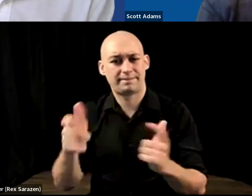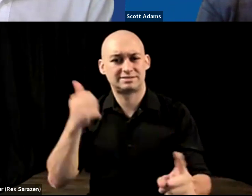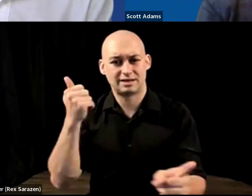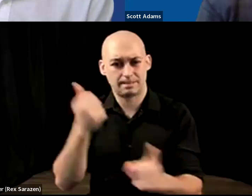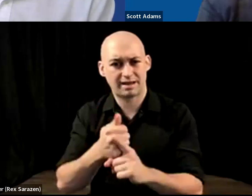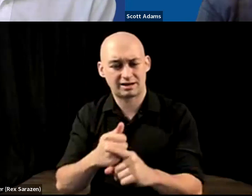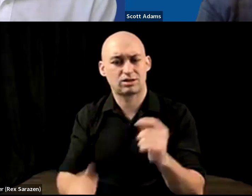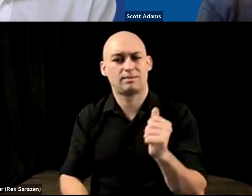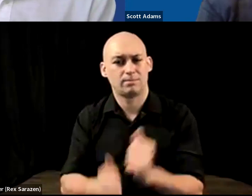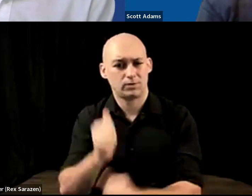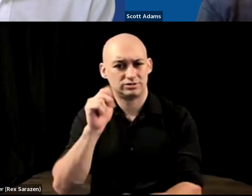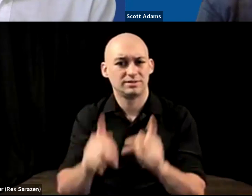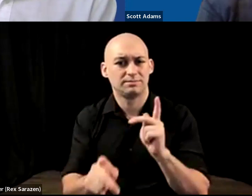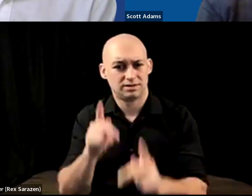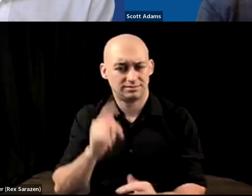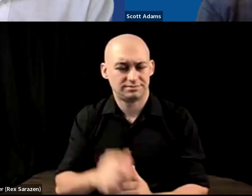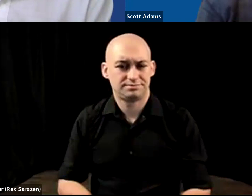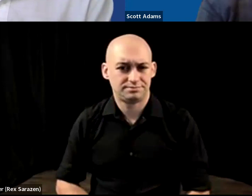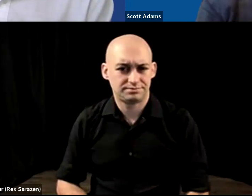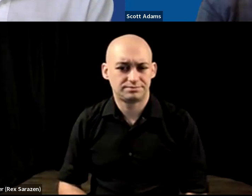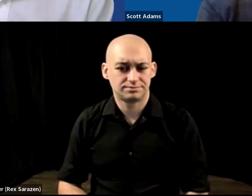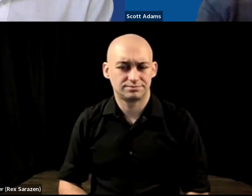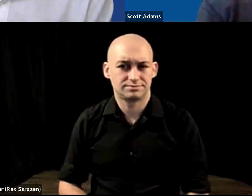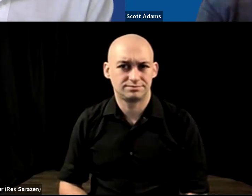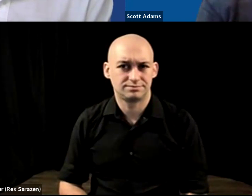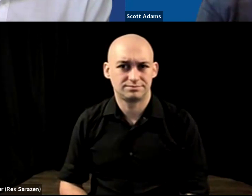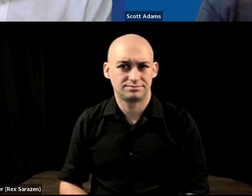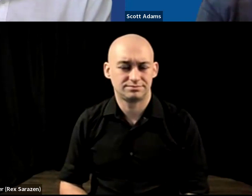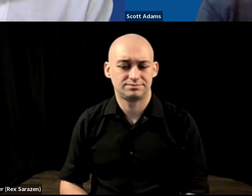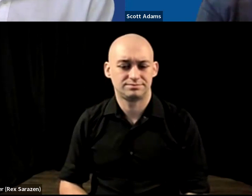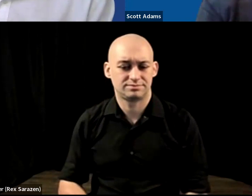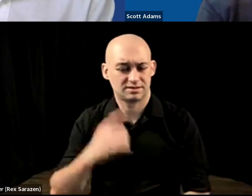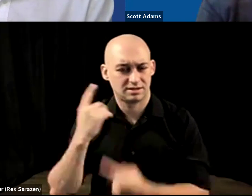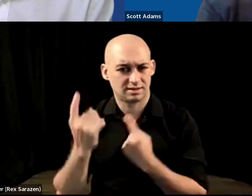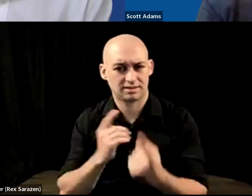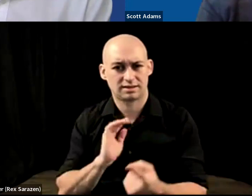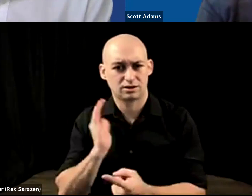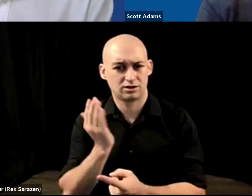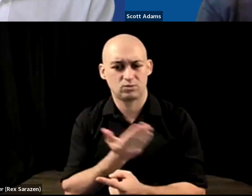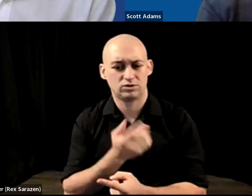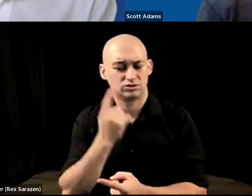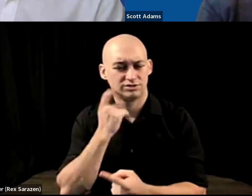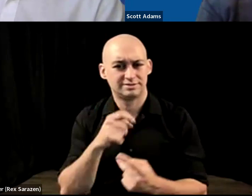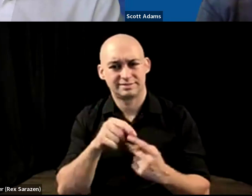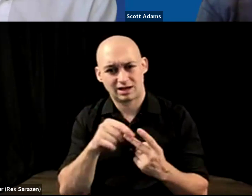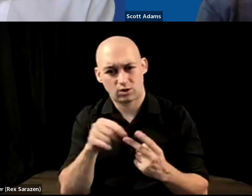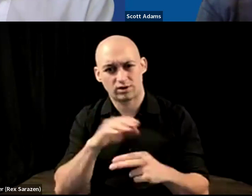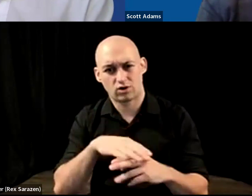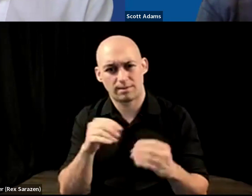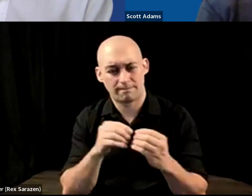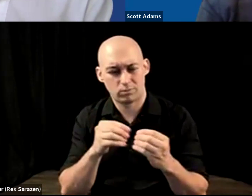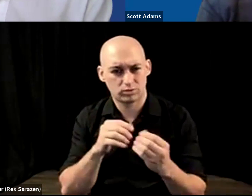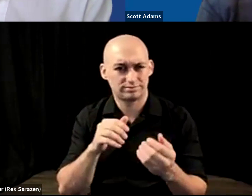of people. And I think we're really, counting on further and putting collaboration with the